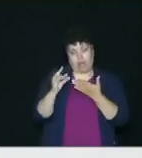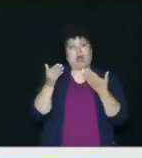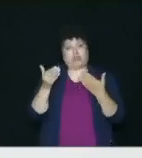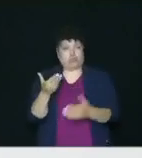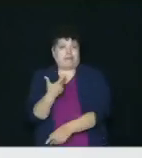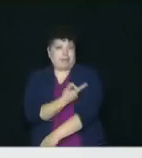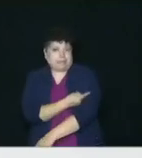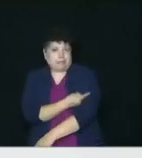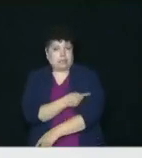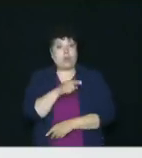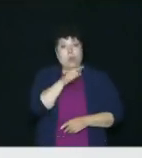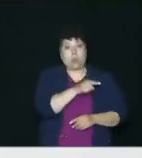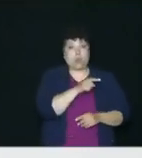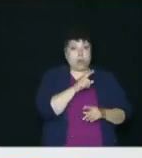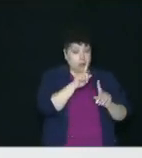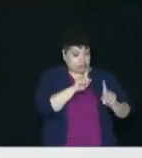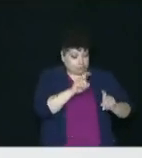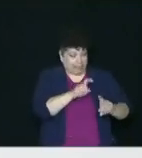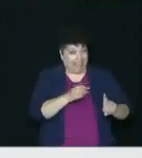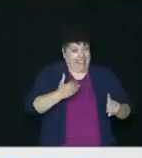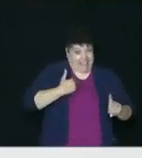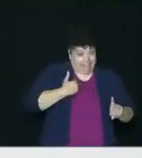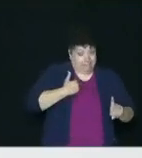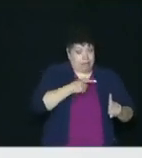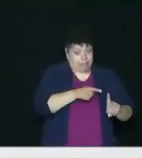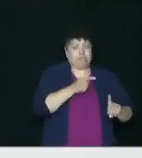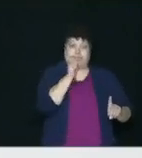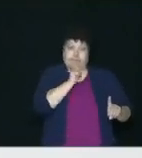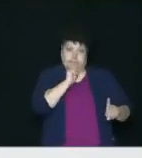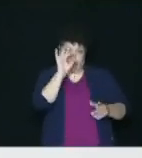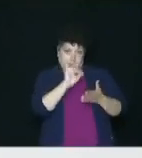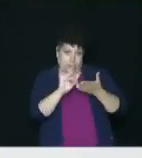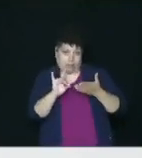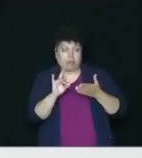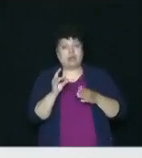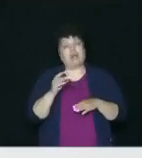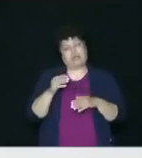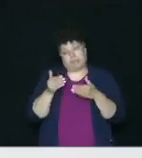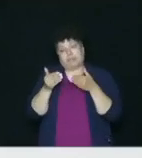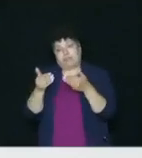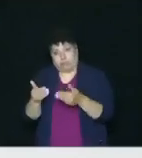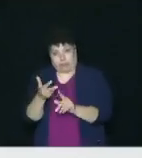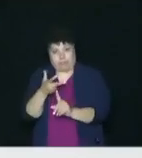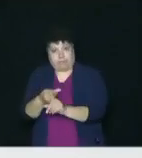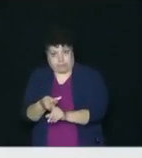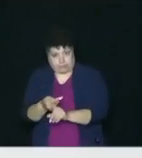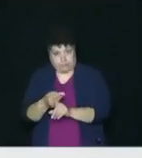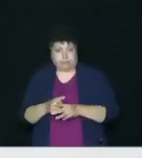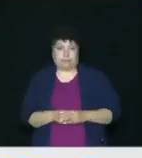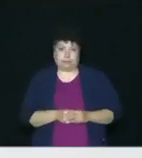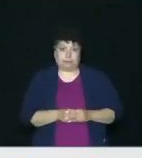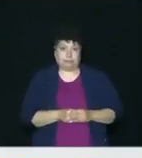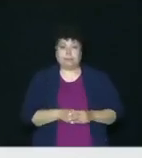COVID-19, NACI SUGGEST WAITING EIGHT WEEKS AFTER THE START OF COVID-19 SYMPTOMS OR POSITIVE